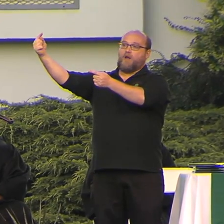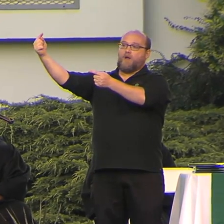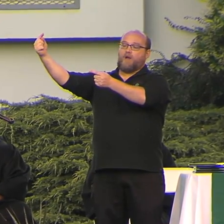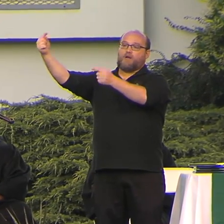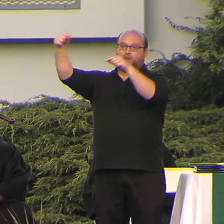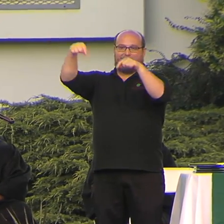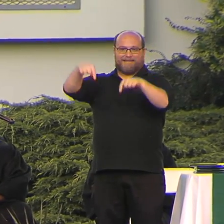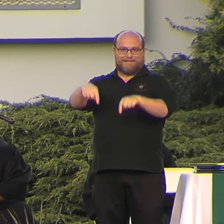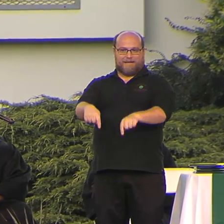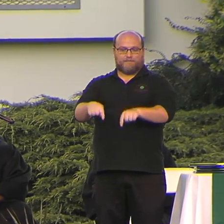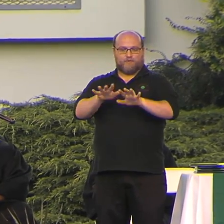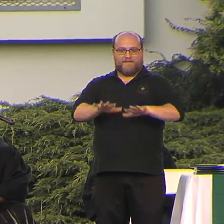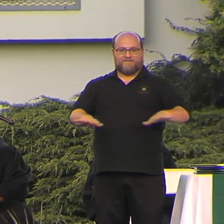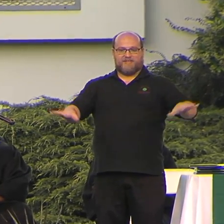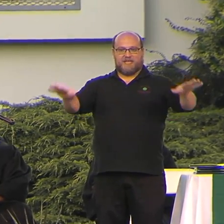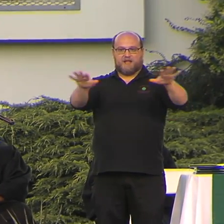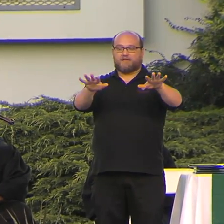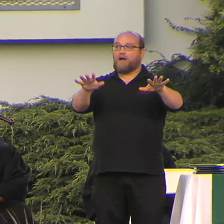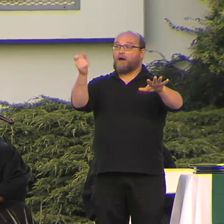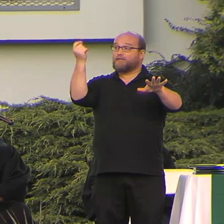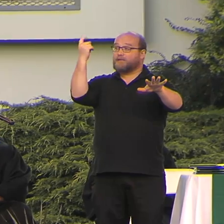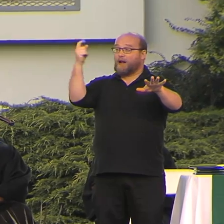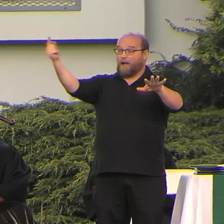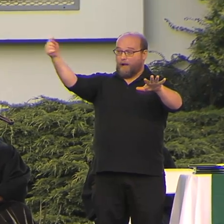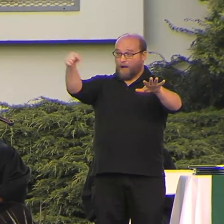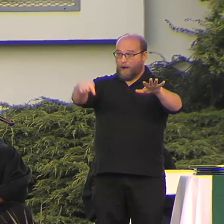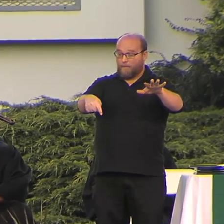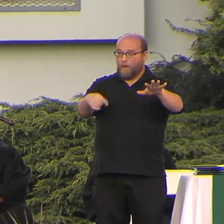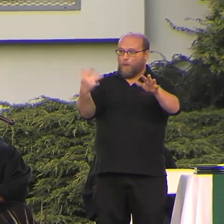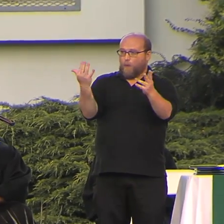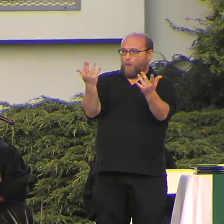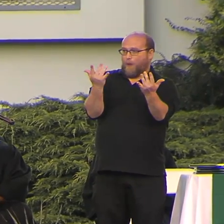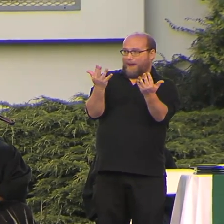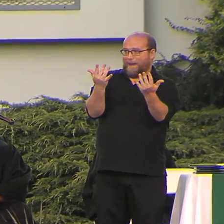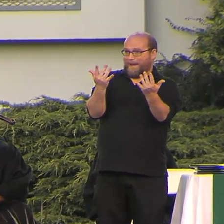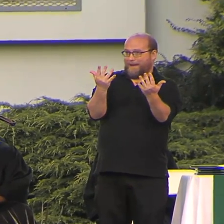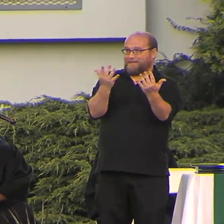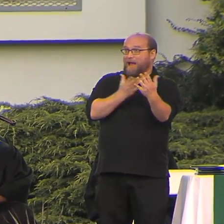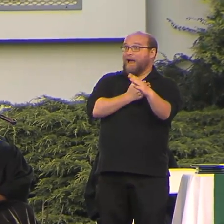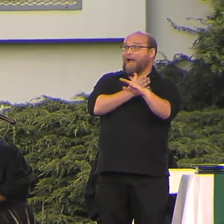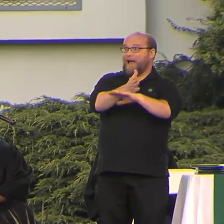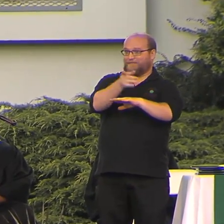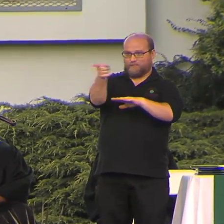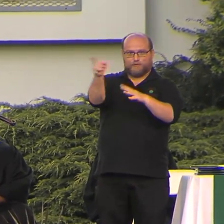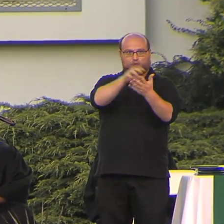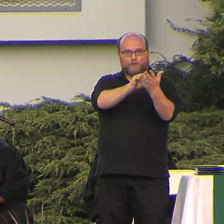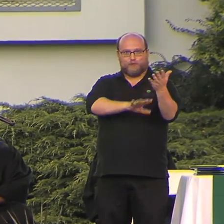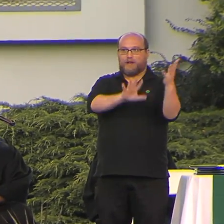the field exit after after the students have left